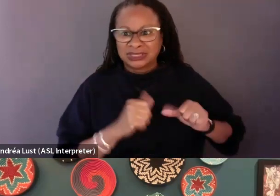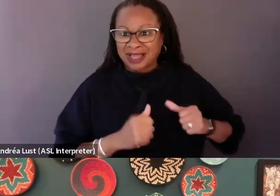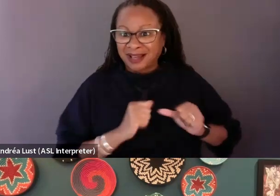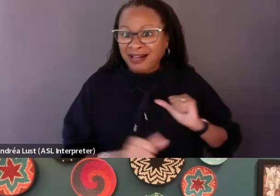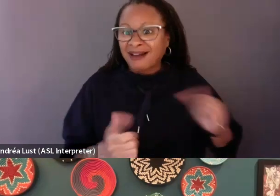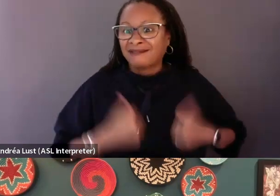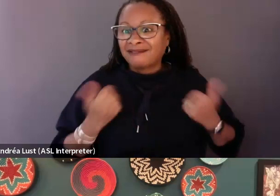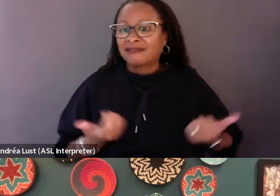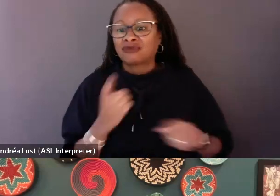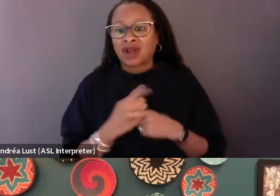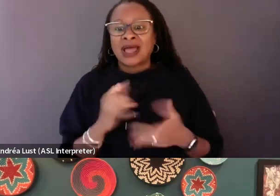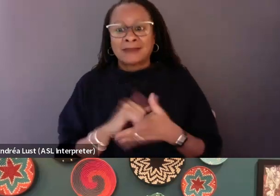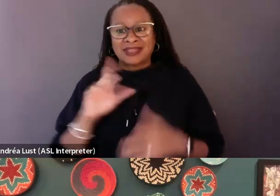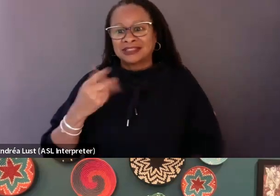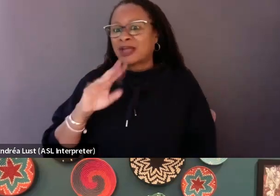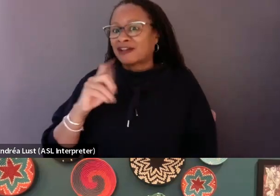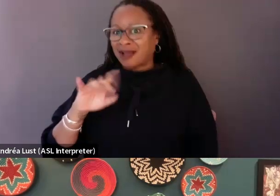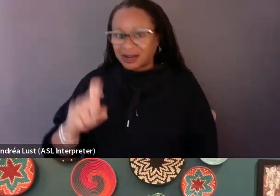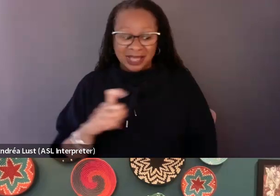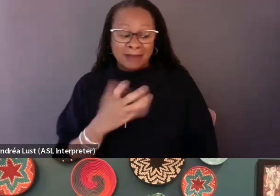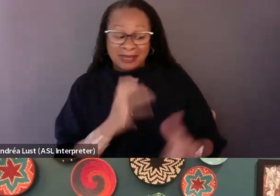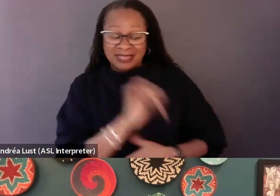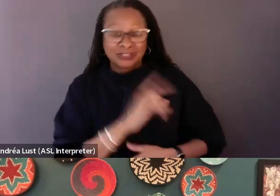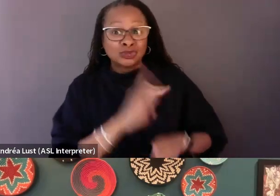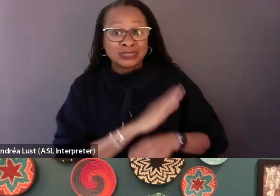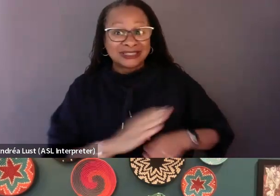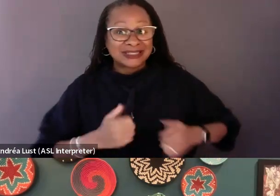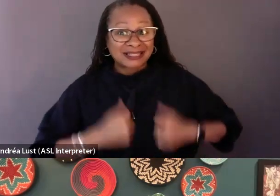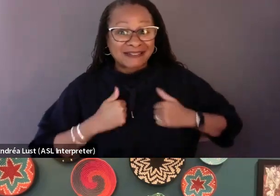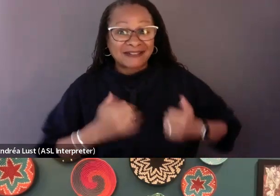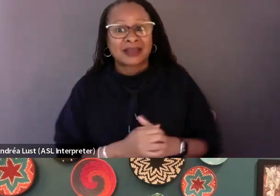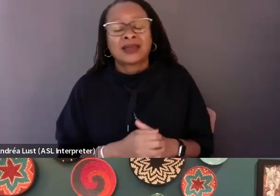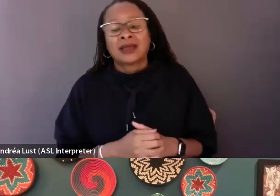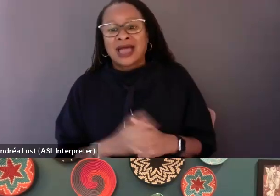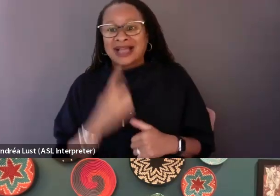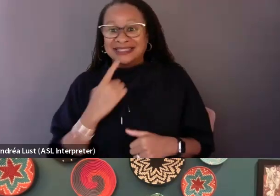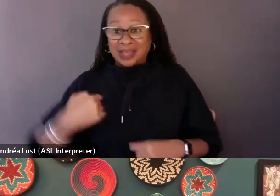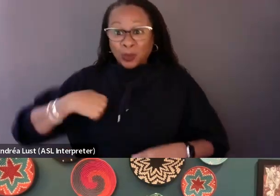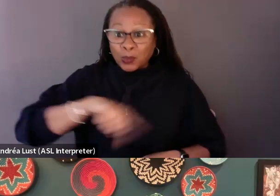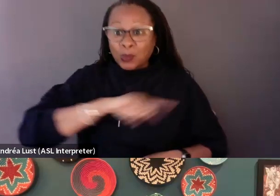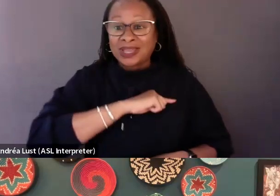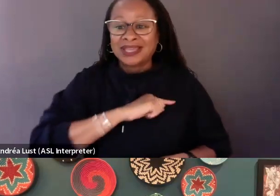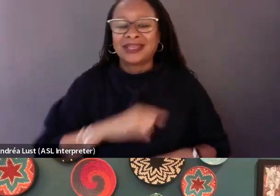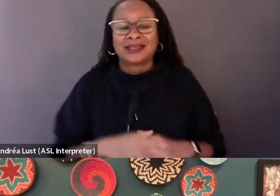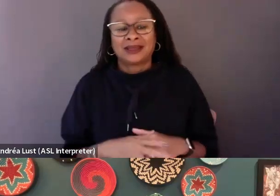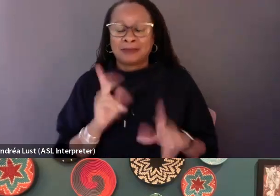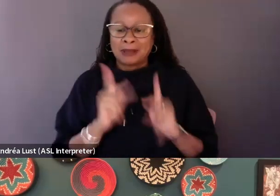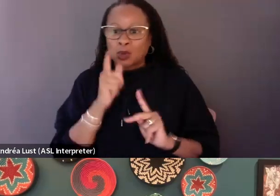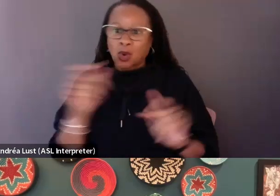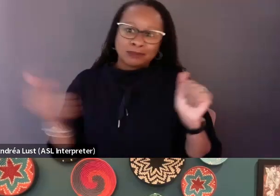maybe that actually is living. And we, I say, those of us who are ambitious in the way